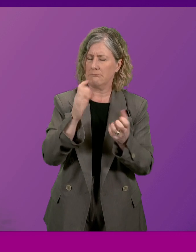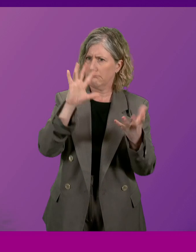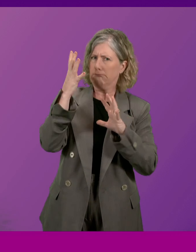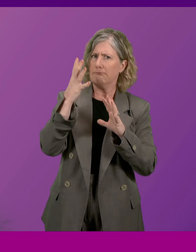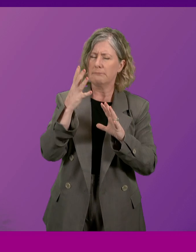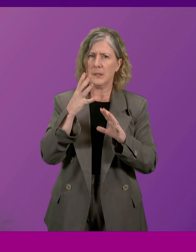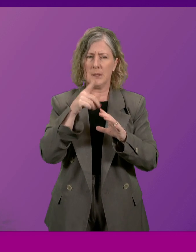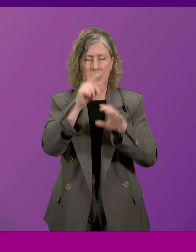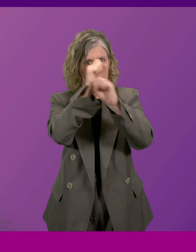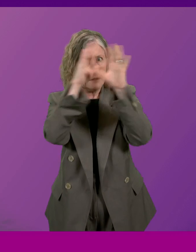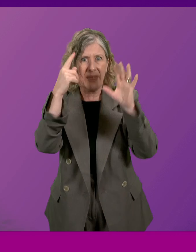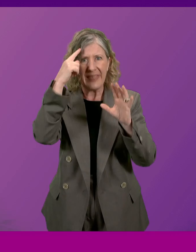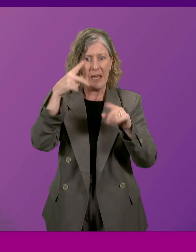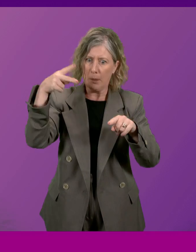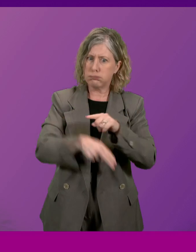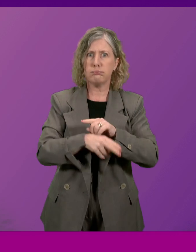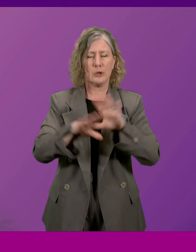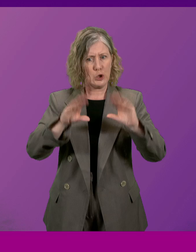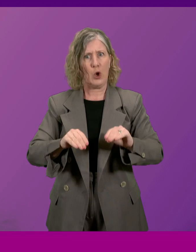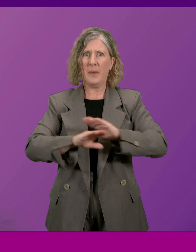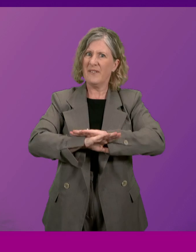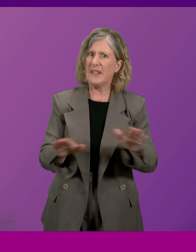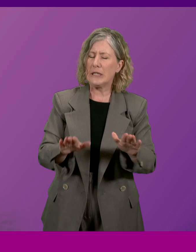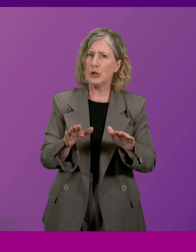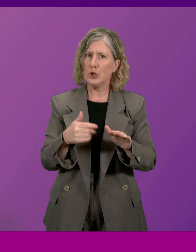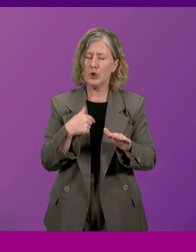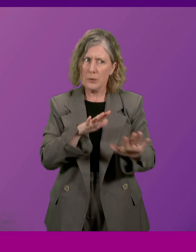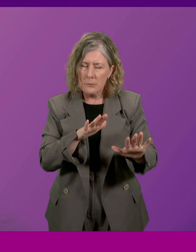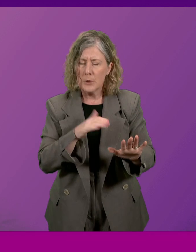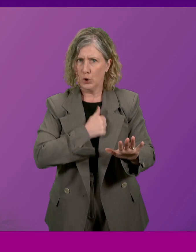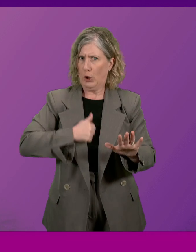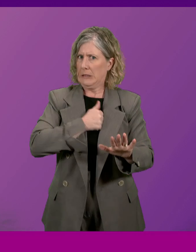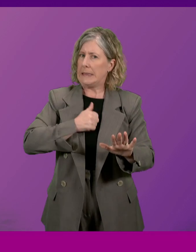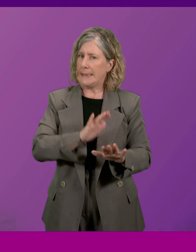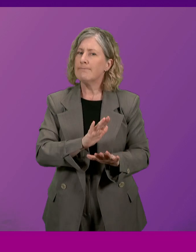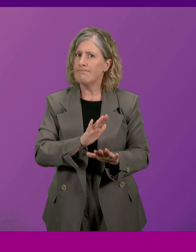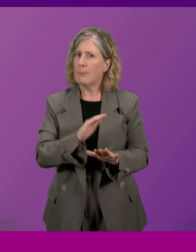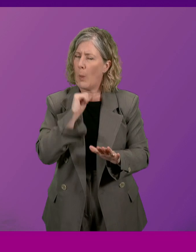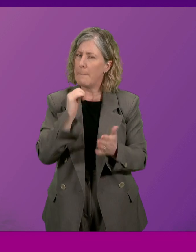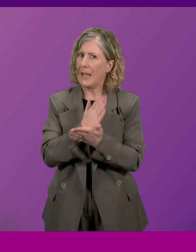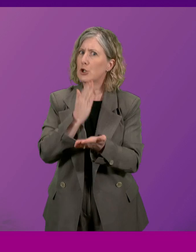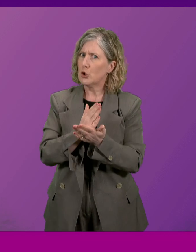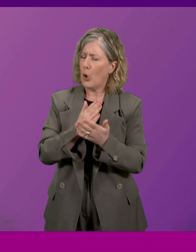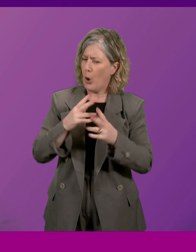to be no retendering of the service. I will make sure that that is properly explored.